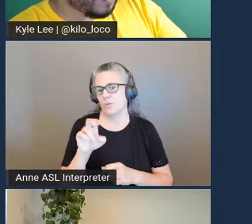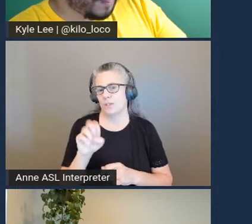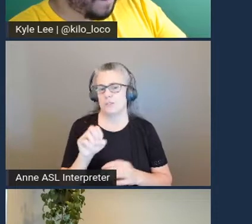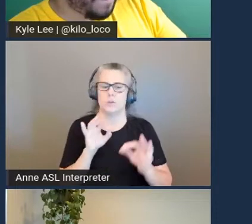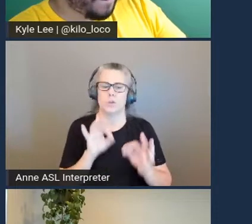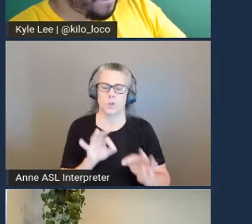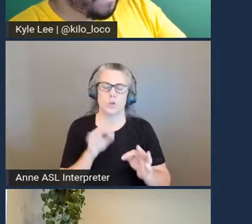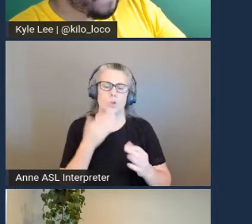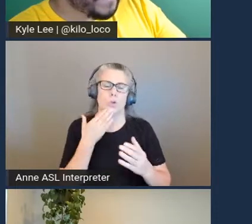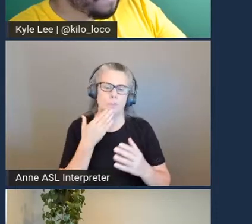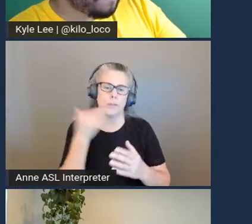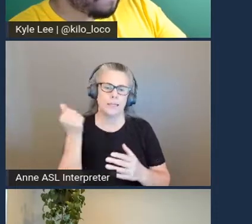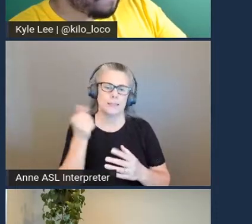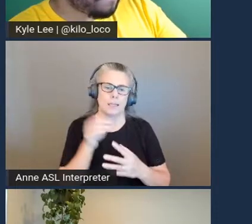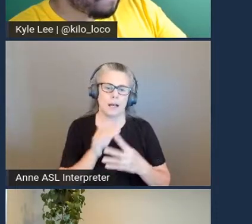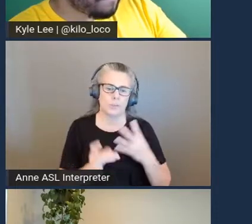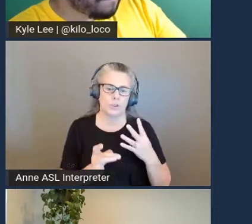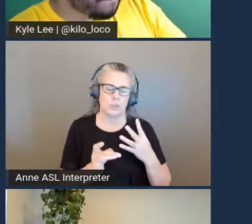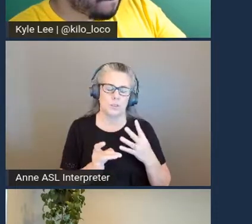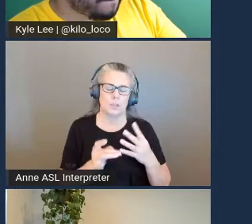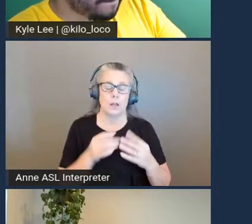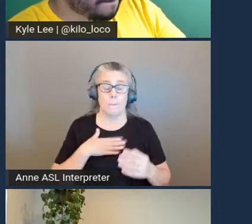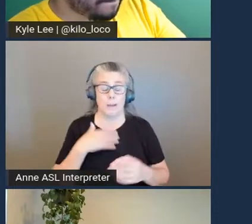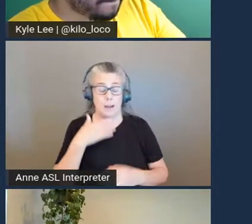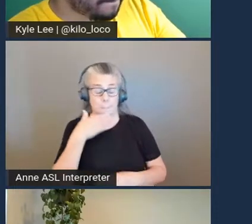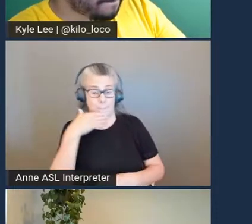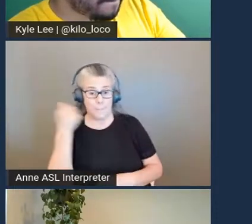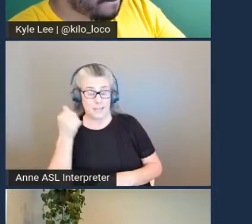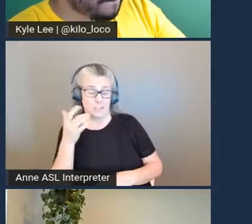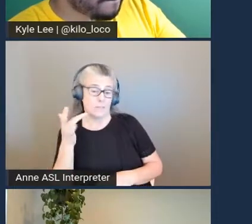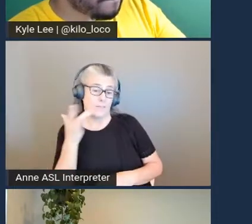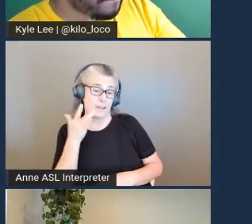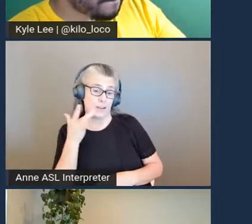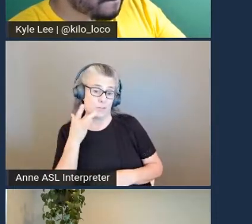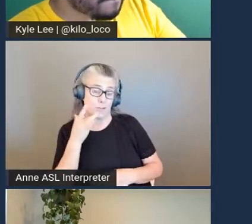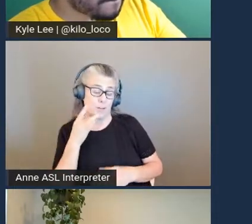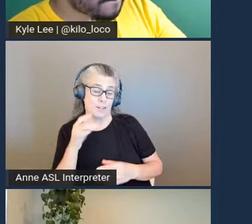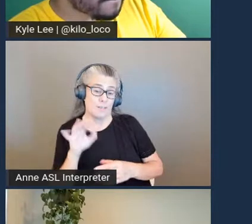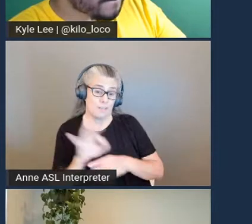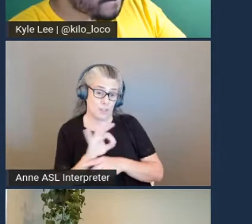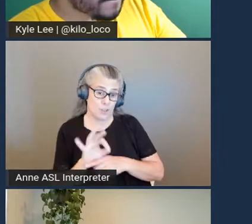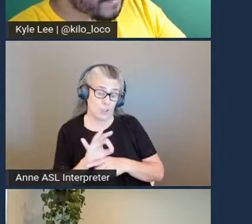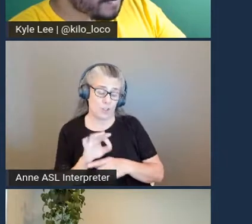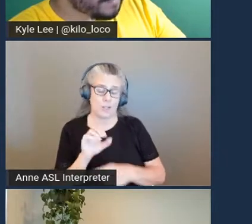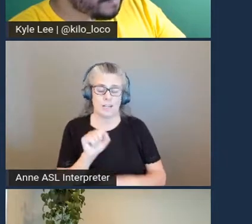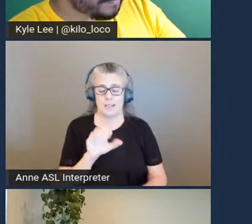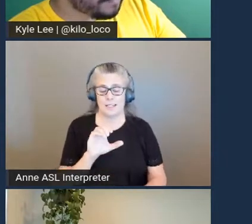here is called scale down to zero. Okay. - So you can configure auto scaling where like historically